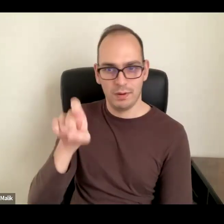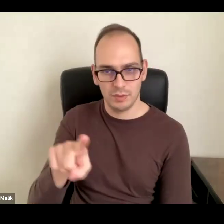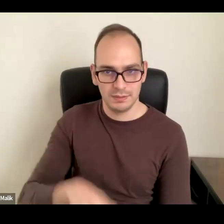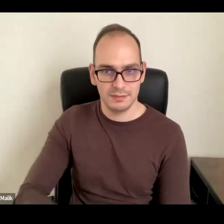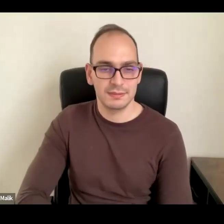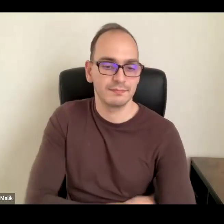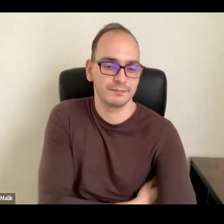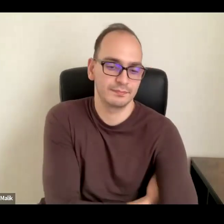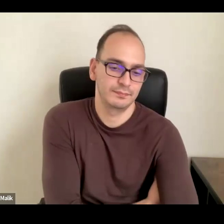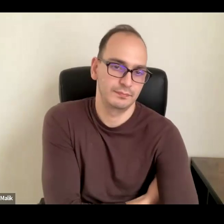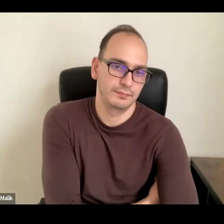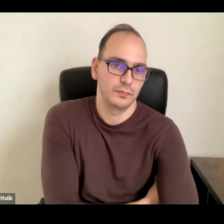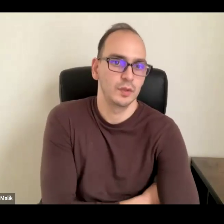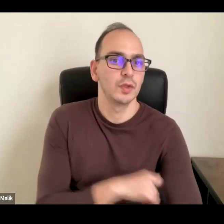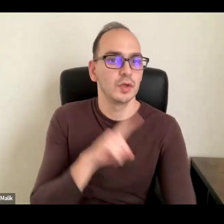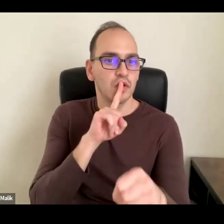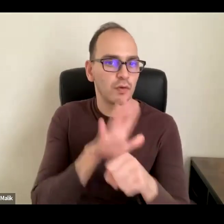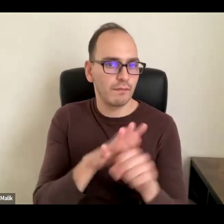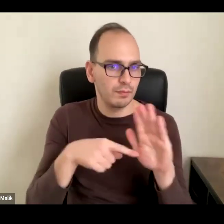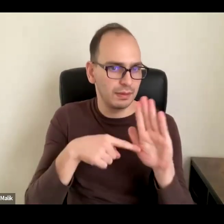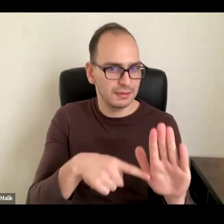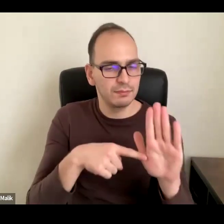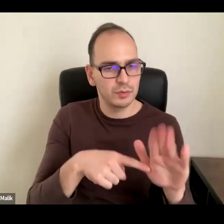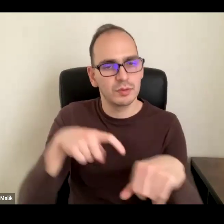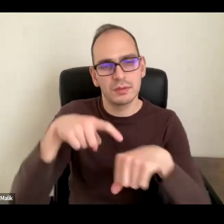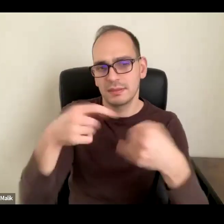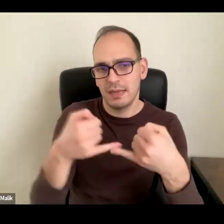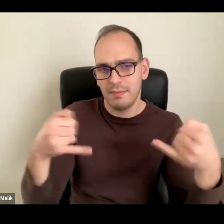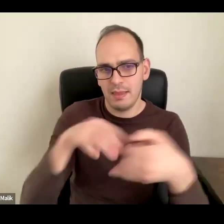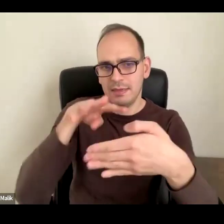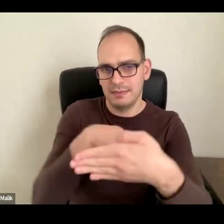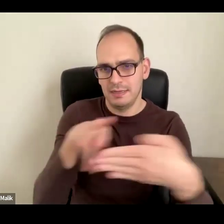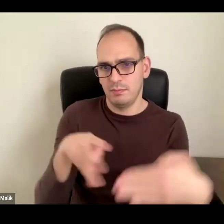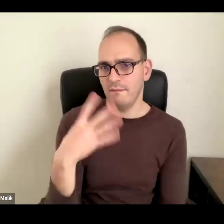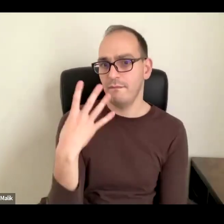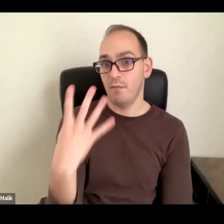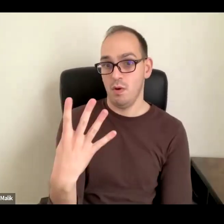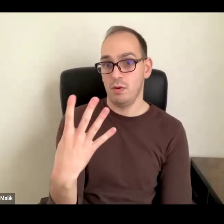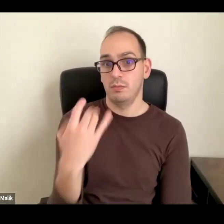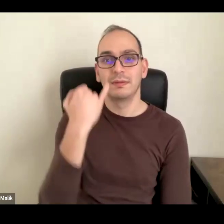Um to confirm with an example, according to the timelines in table 4, if an institution were to